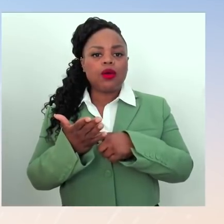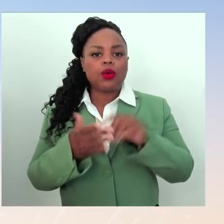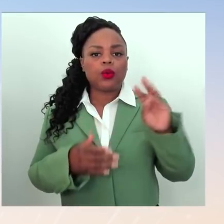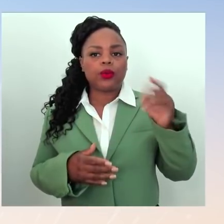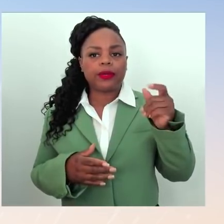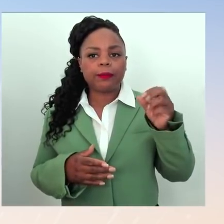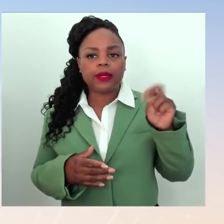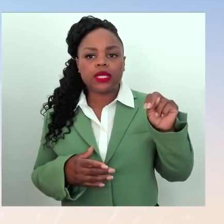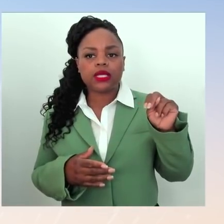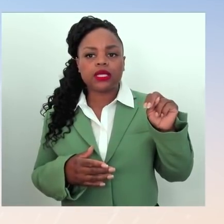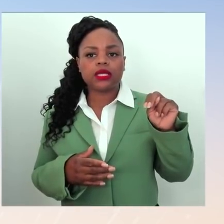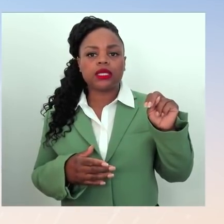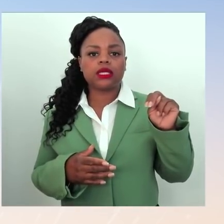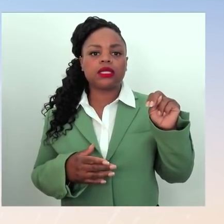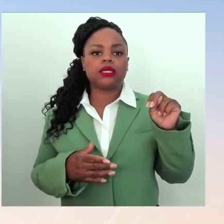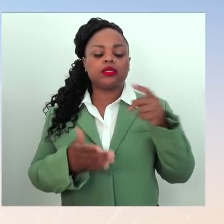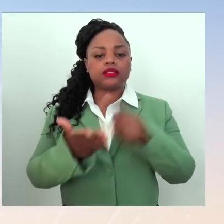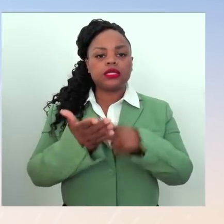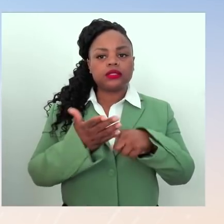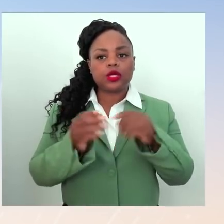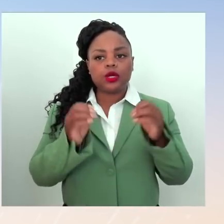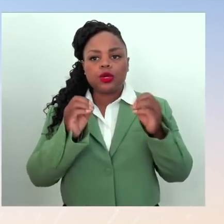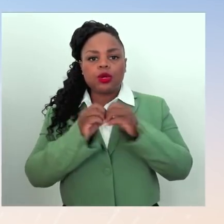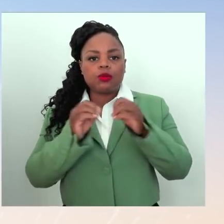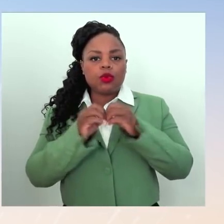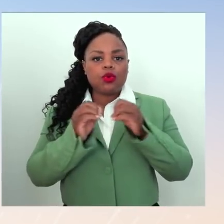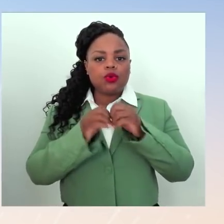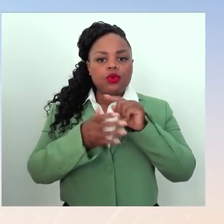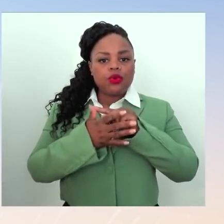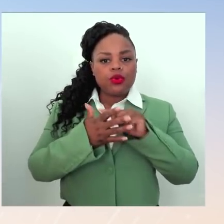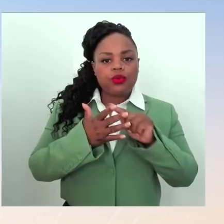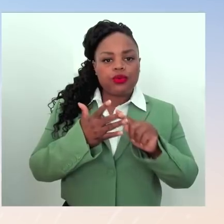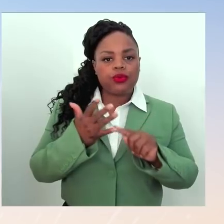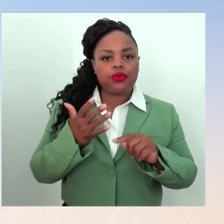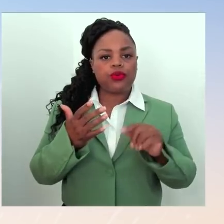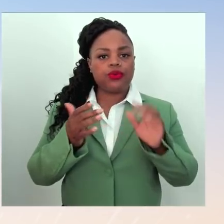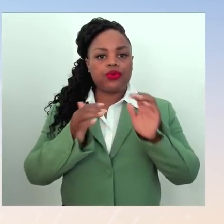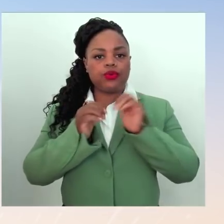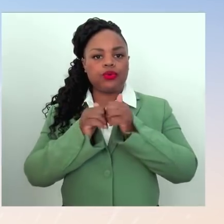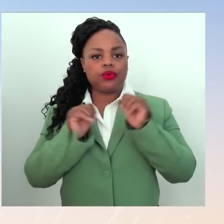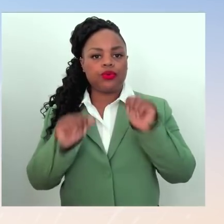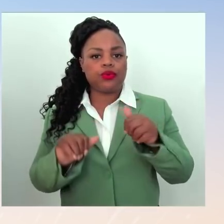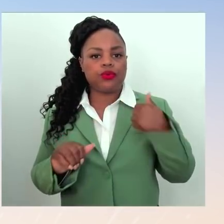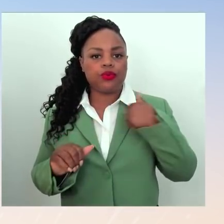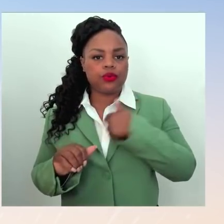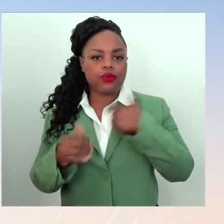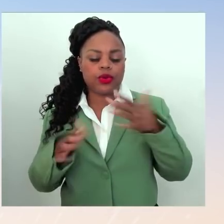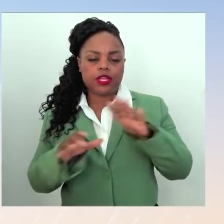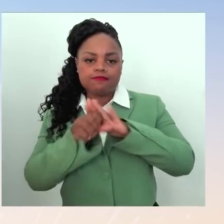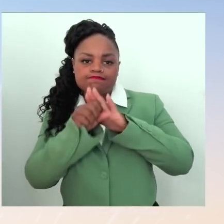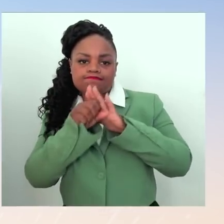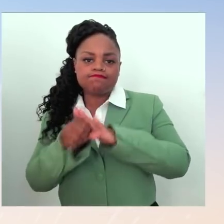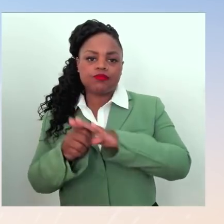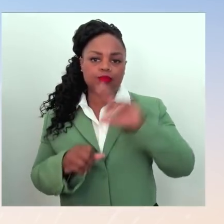to squeeze President Putin in the financial sector. The Press: Okay. Quickly on -- there's conversations up on Capitol Hill